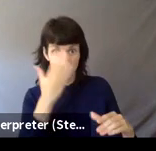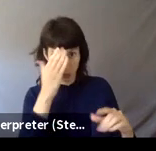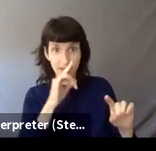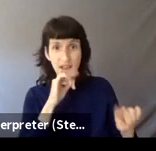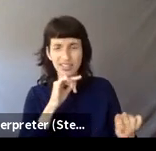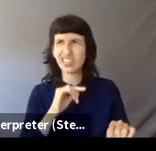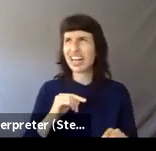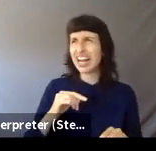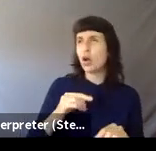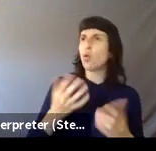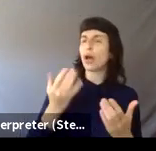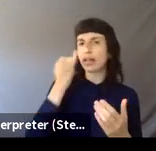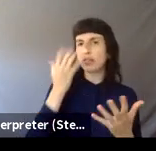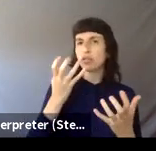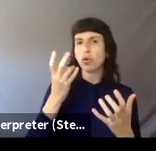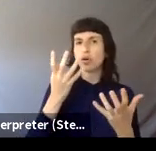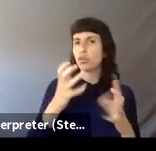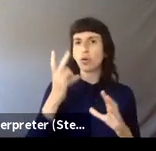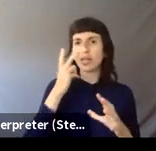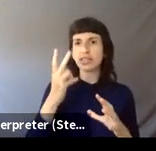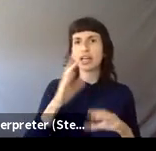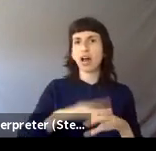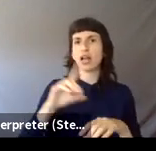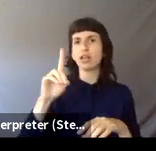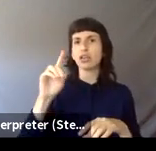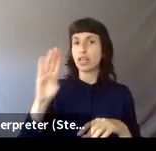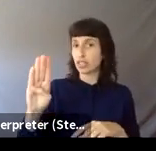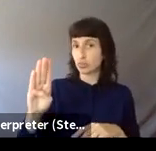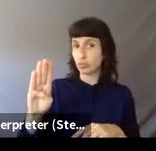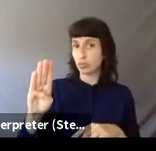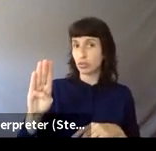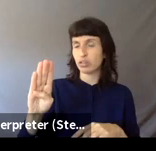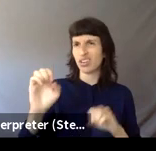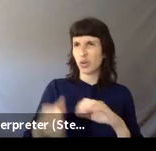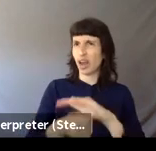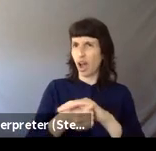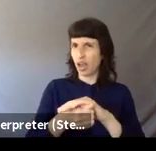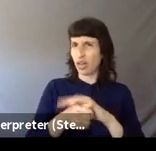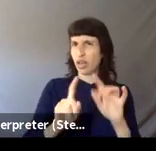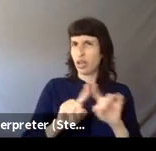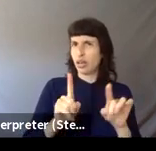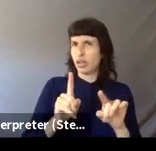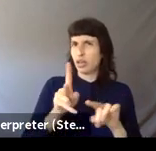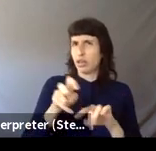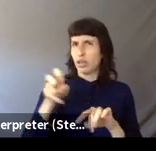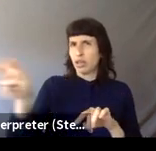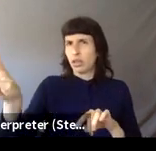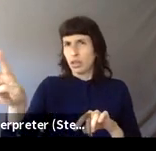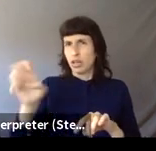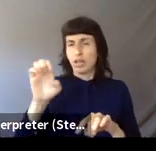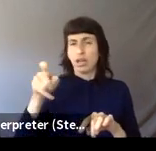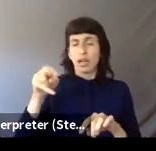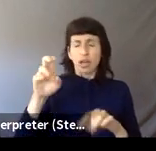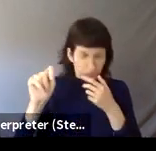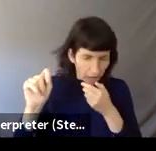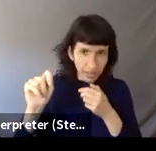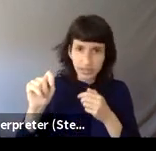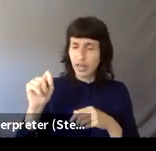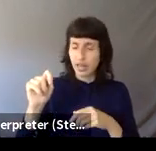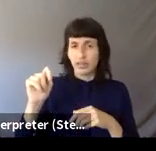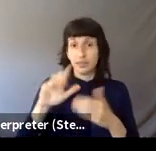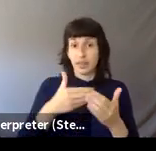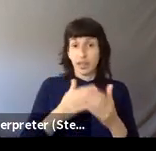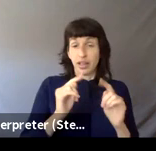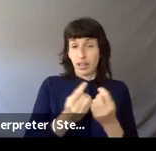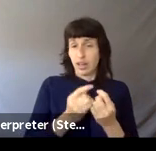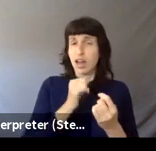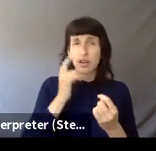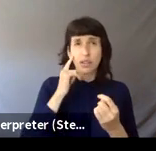Amy: That's a good question, and I actually - - Pete, do you know the answer to that?